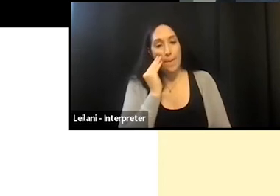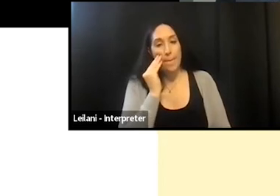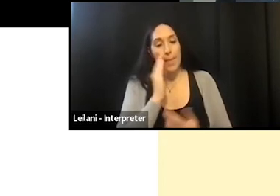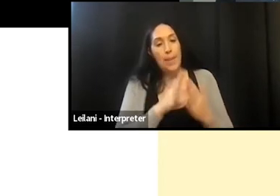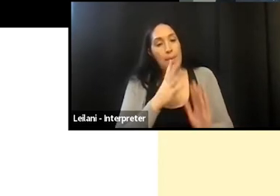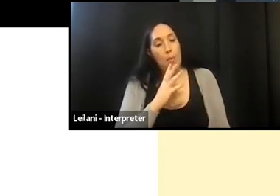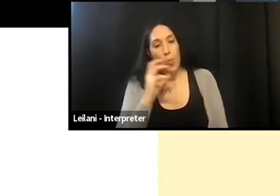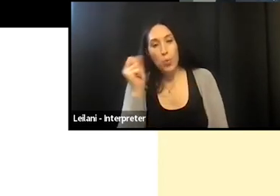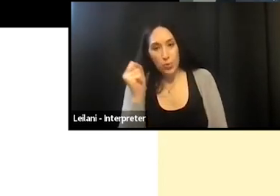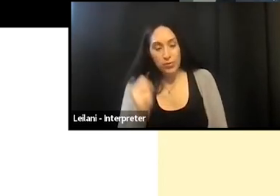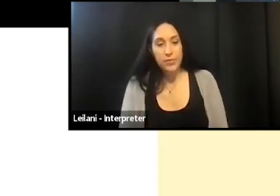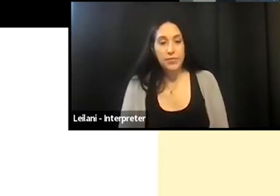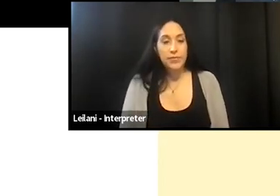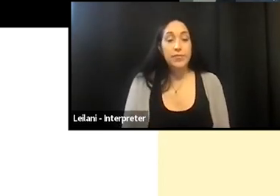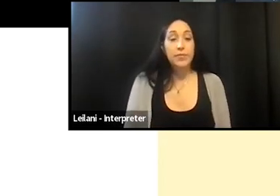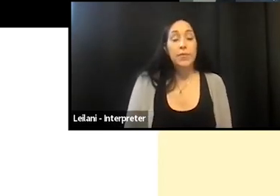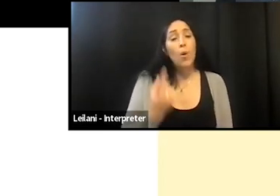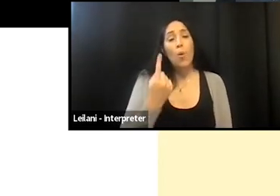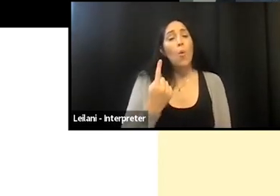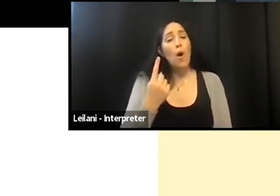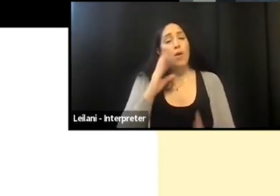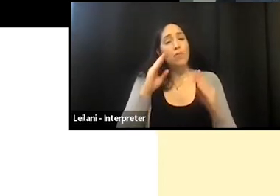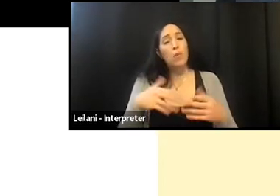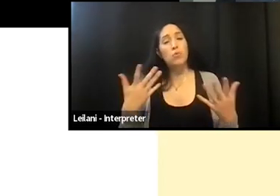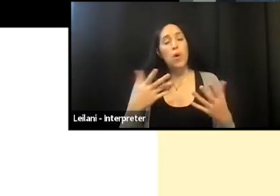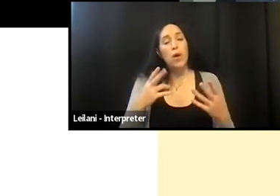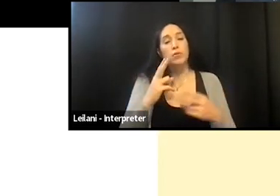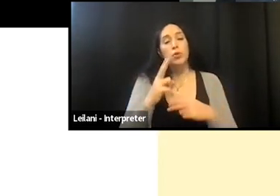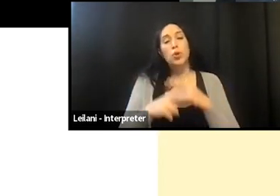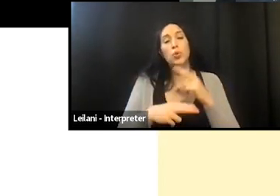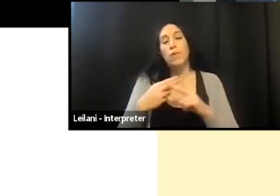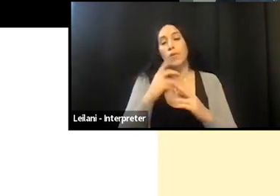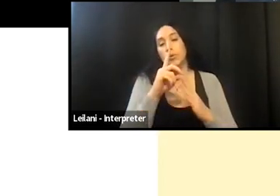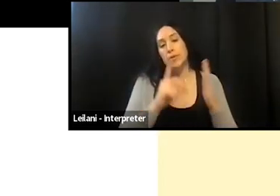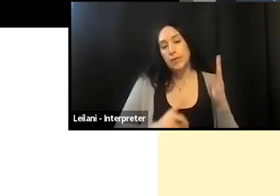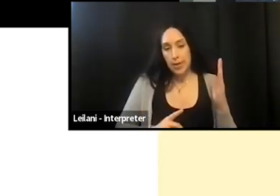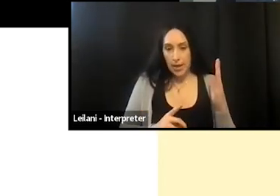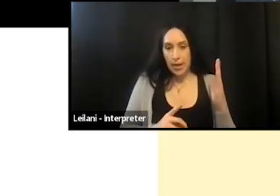is what's called universal design, it's also known as barrier free design in some communities.